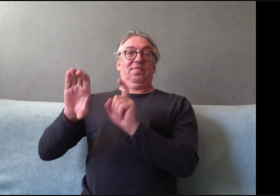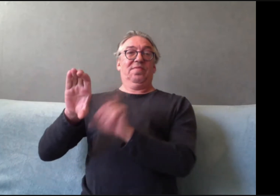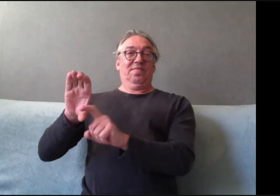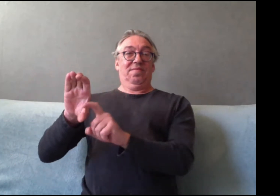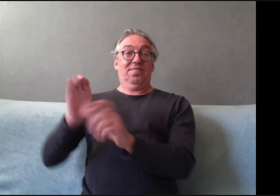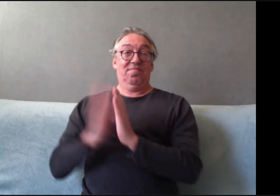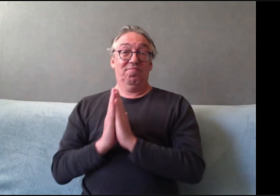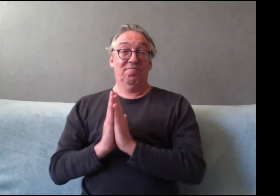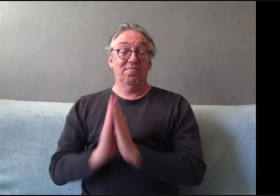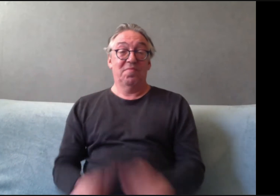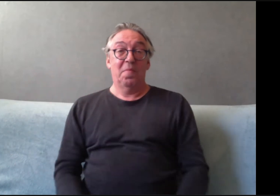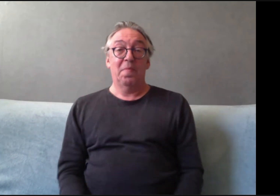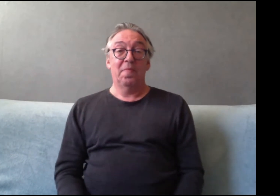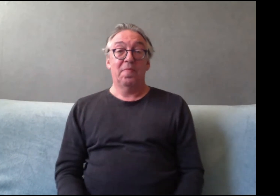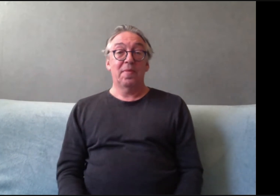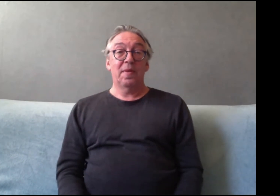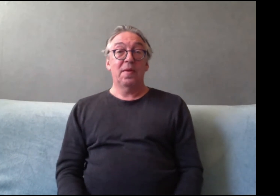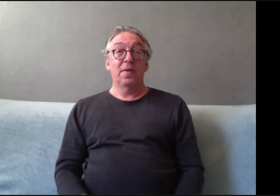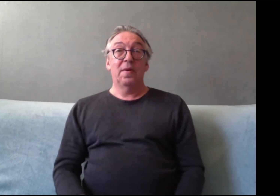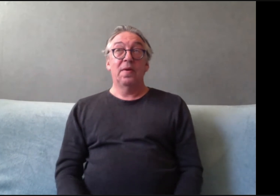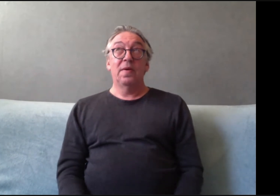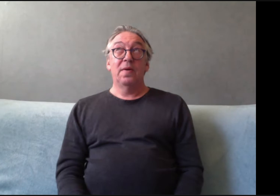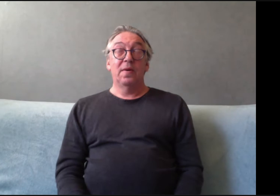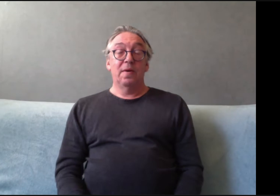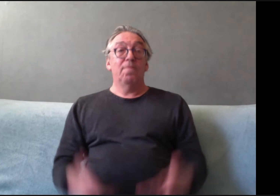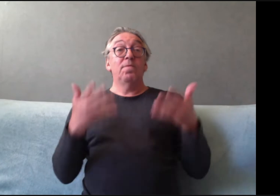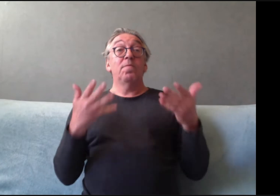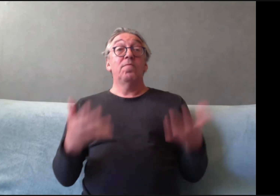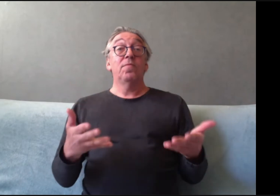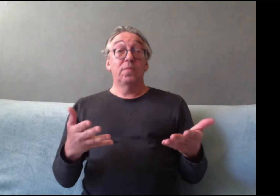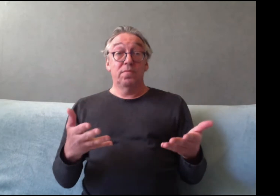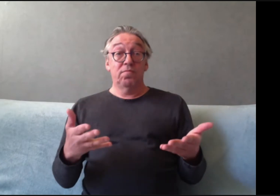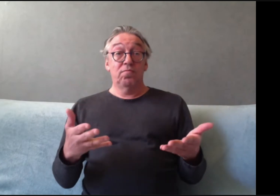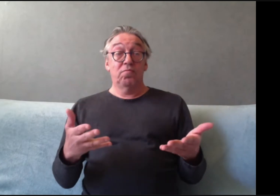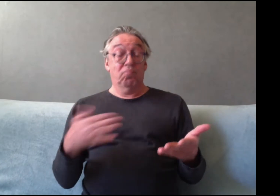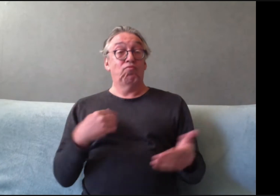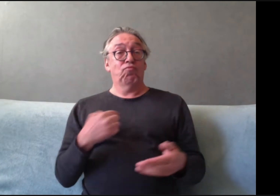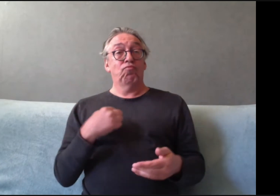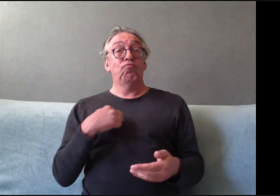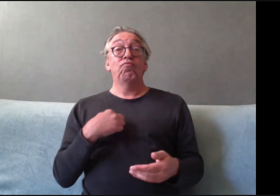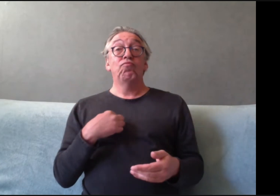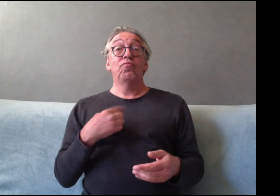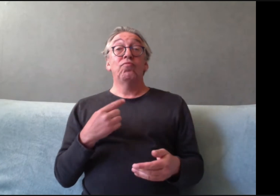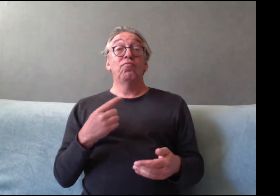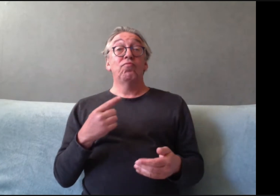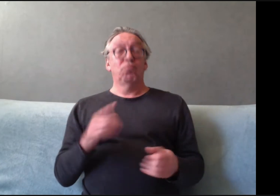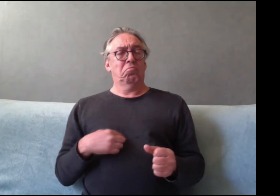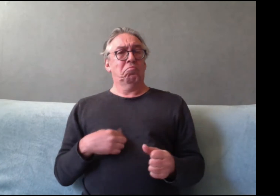So you should be able to see them in one moment. You should be able to see them now.